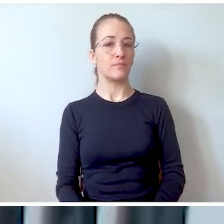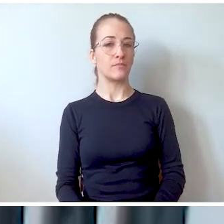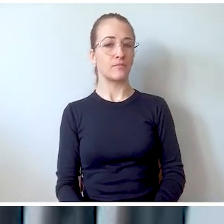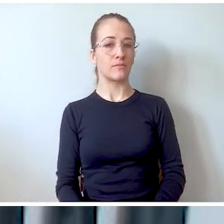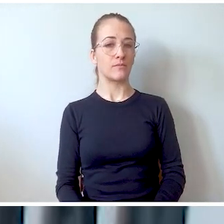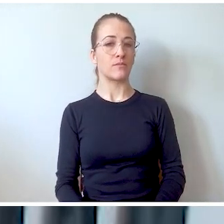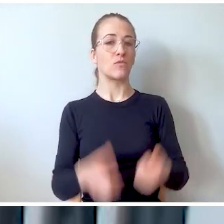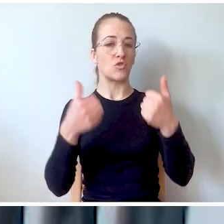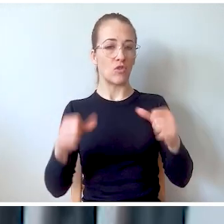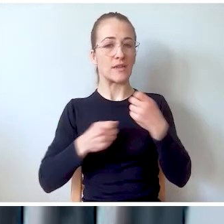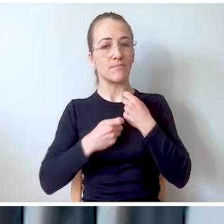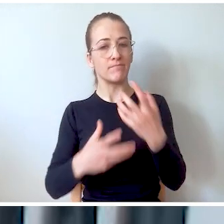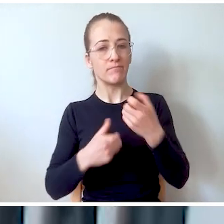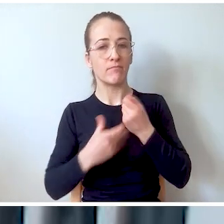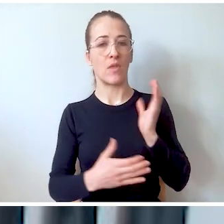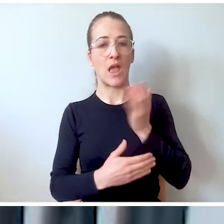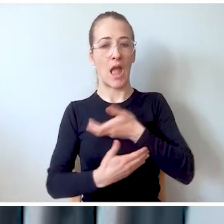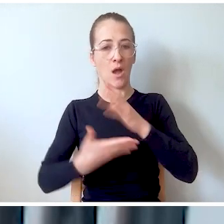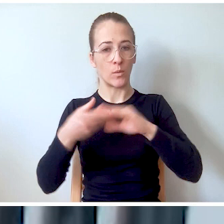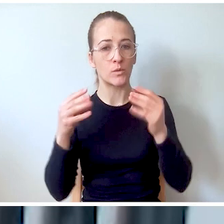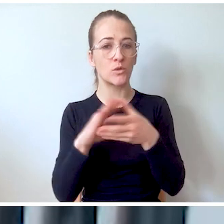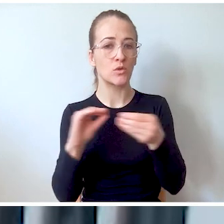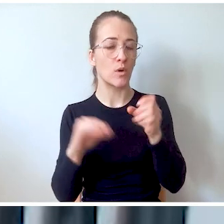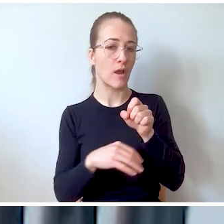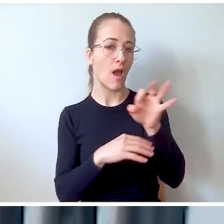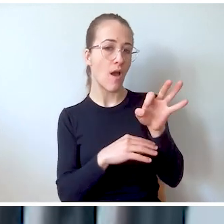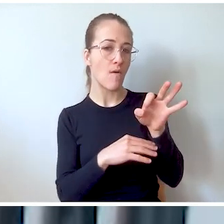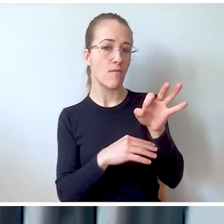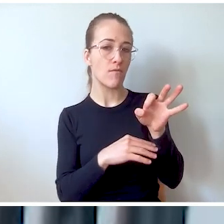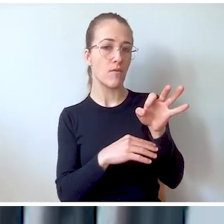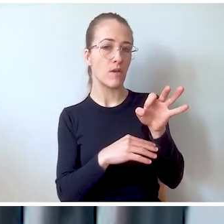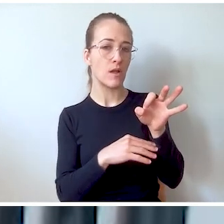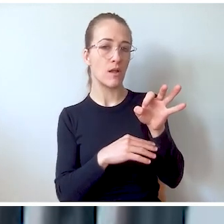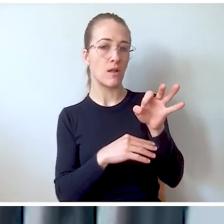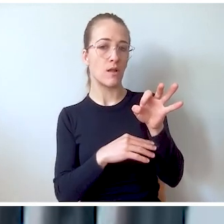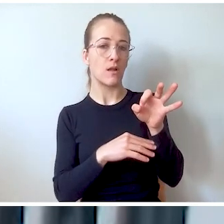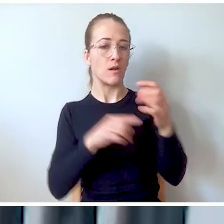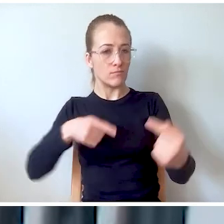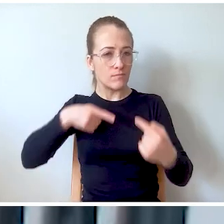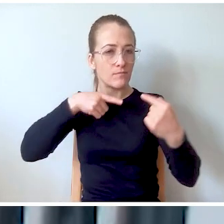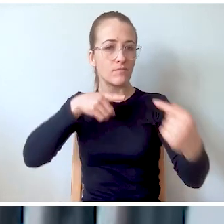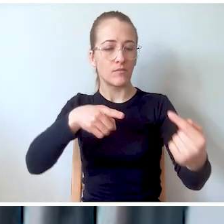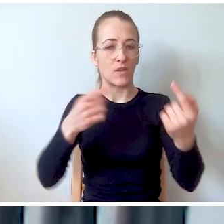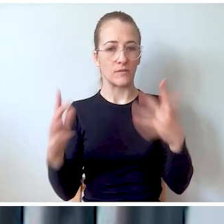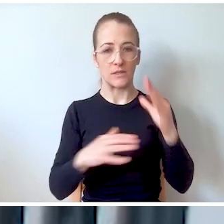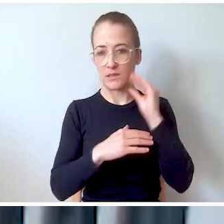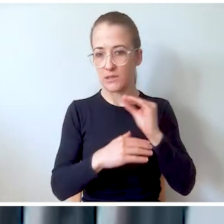and me trying to tell our story of the struggles that we had encountered